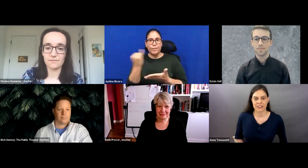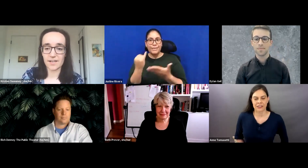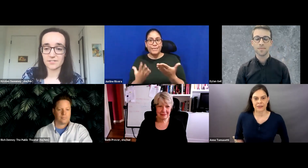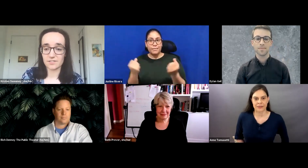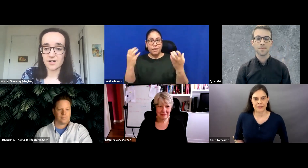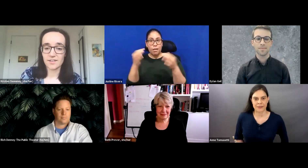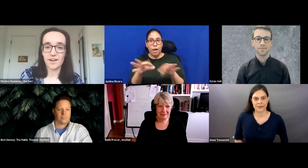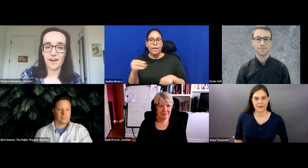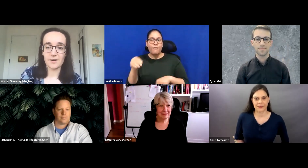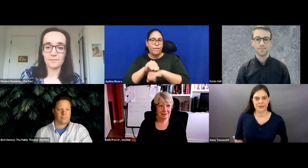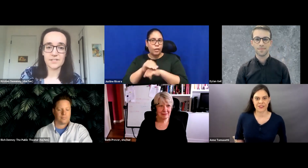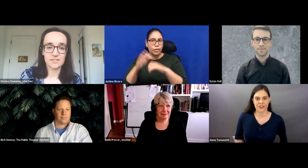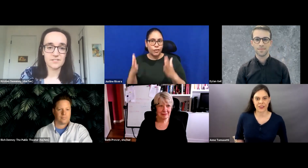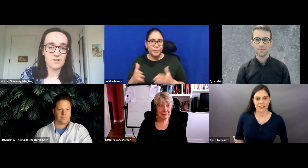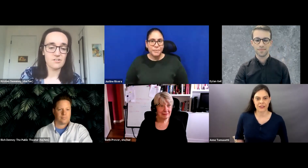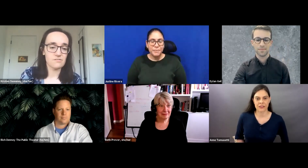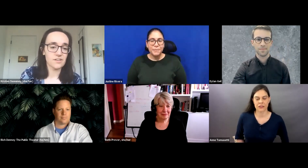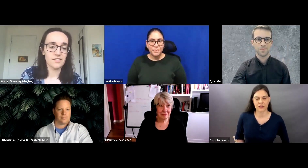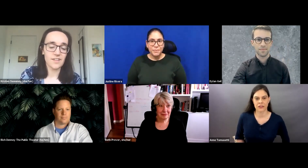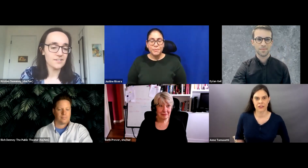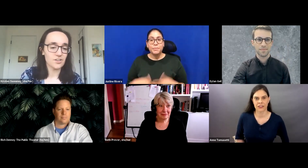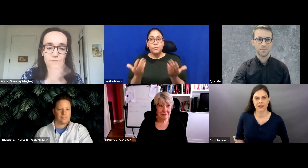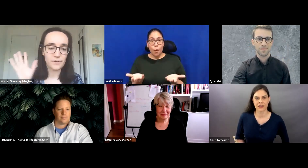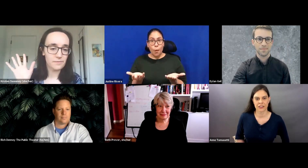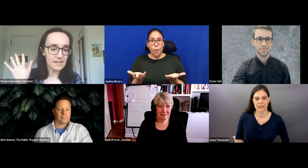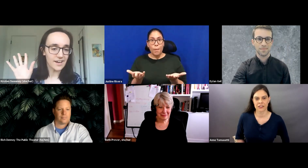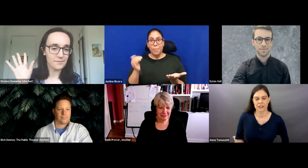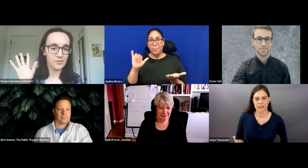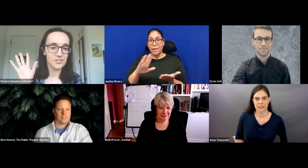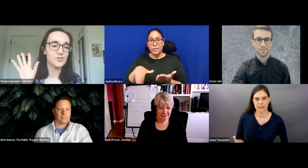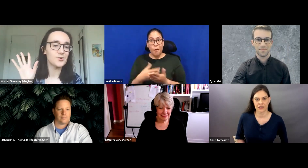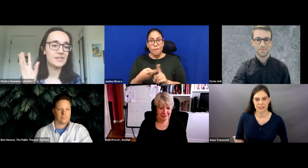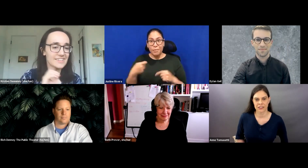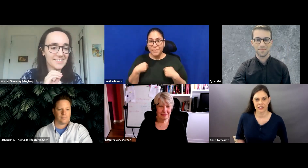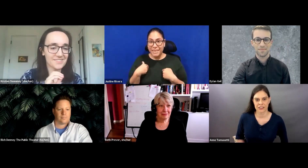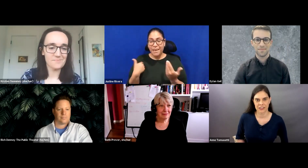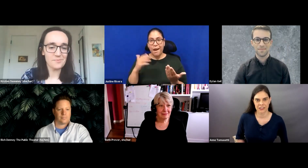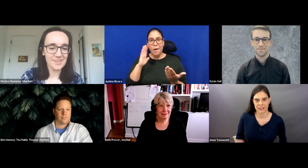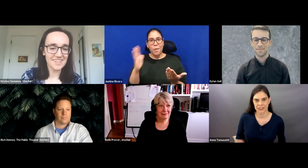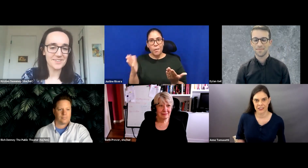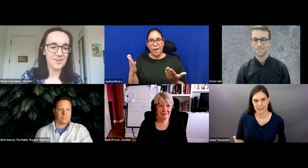advisor. So that is all from me. I'm going to mute myself and go